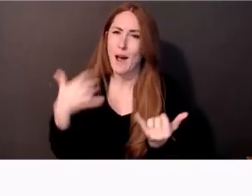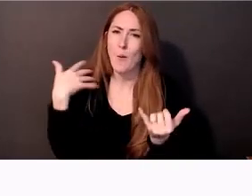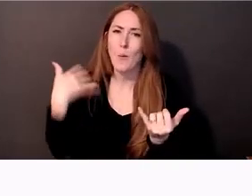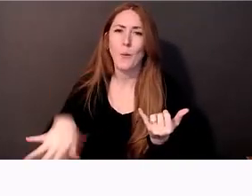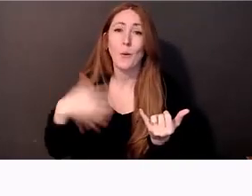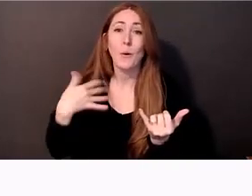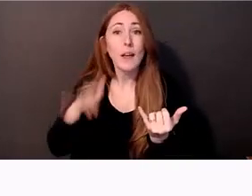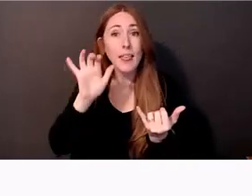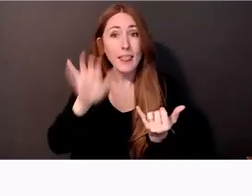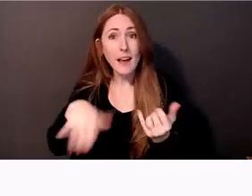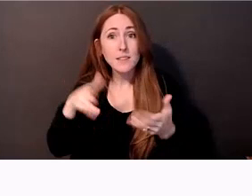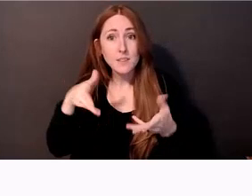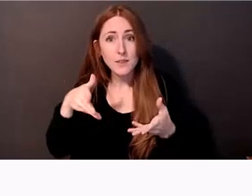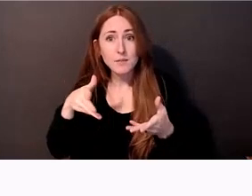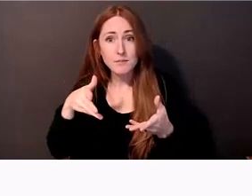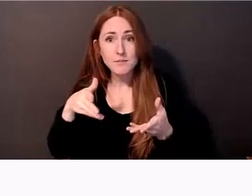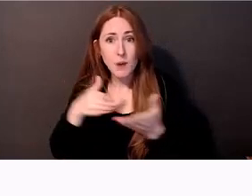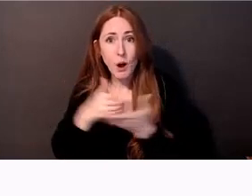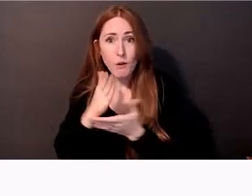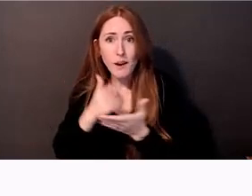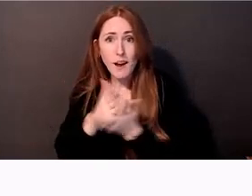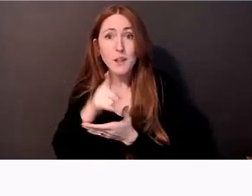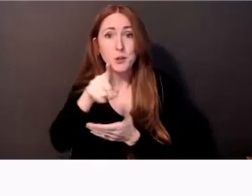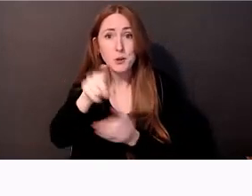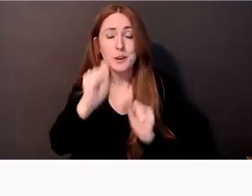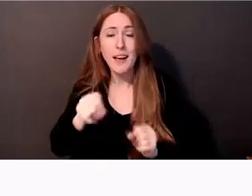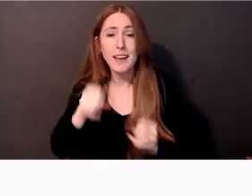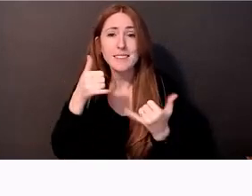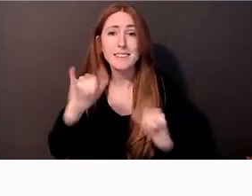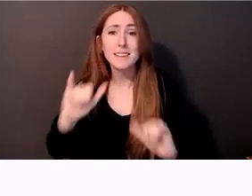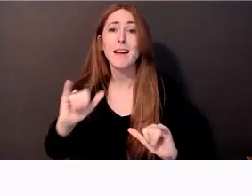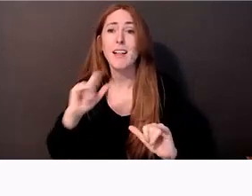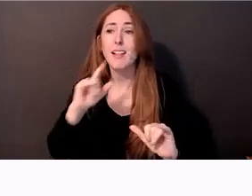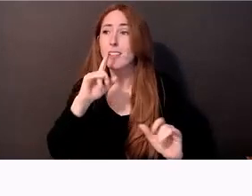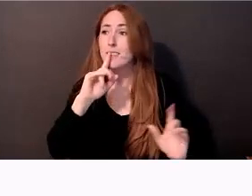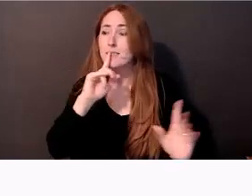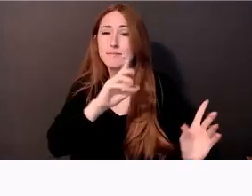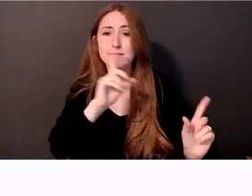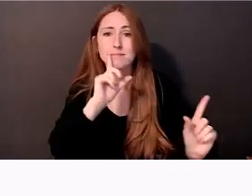You can still get the word out there. You have a really cool topic. Someone that's coming up with something